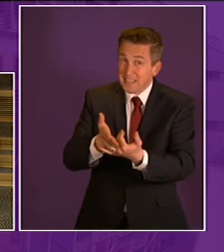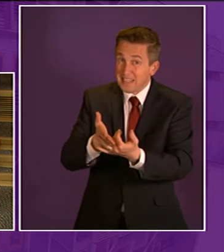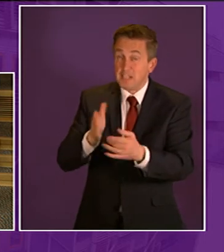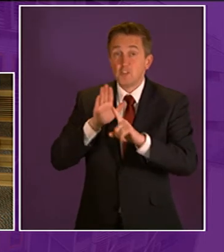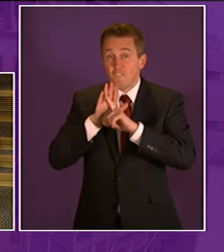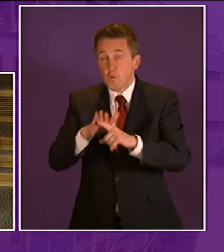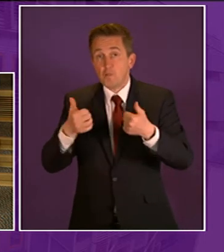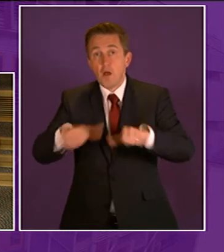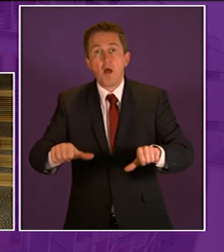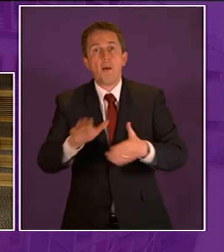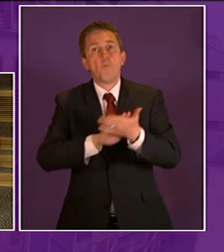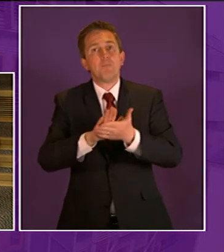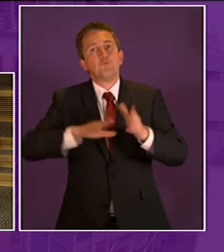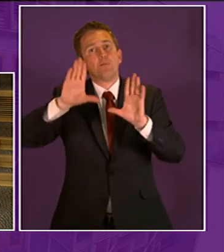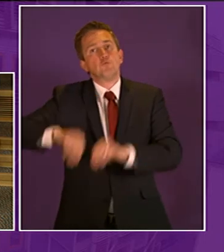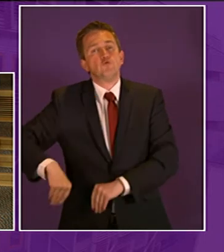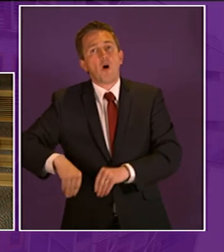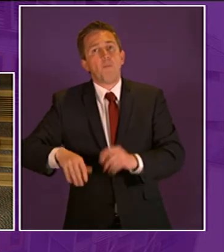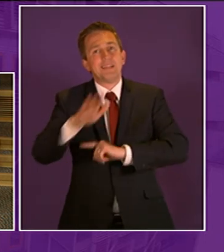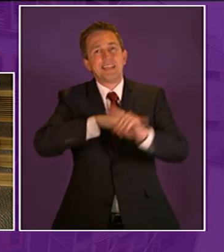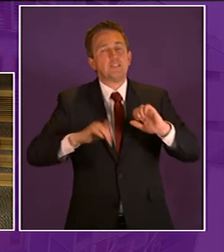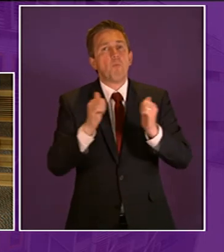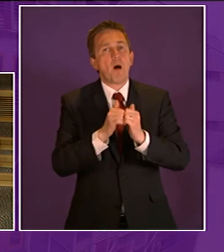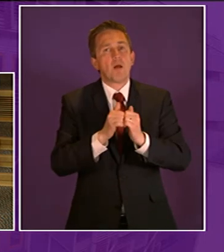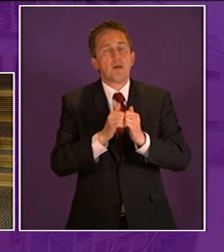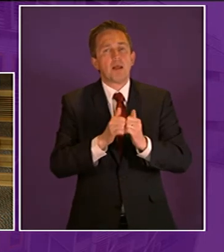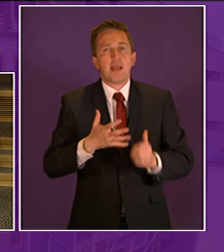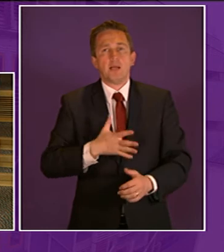end of national bargaining, and I am not prepared to consider that outcome.